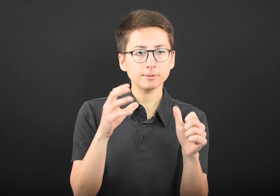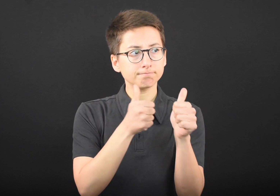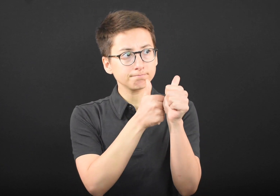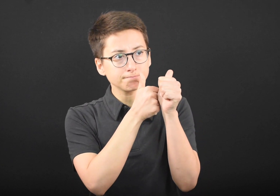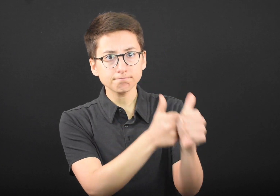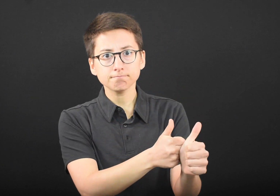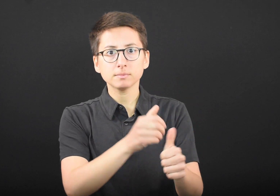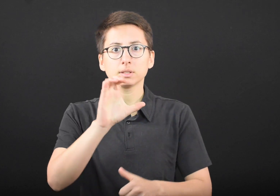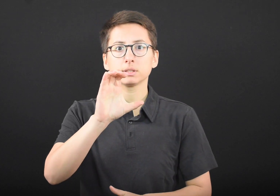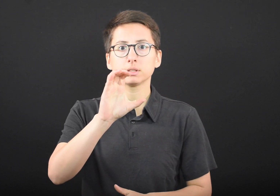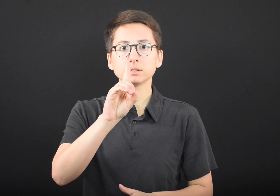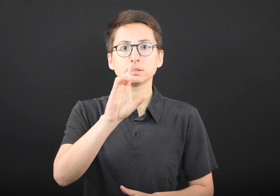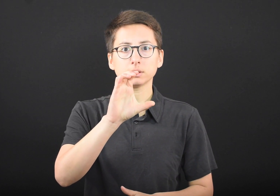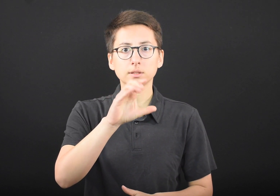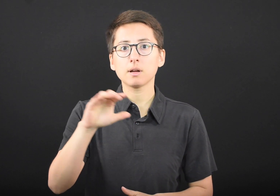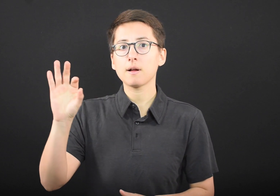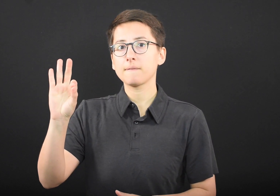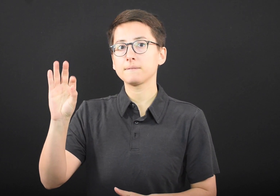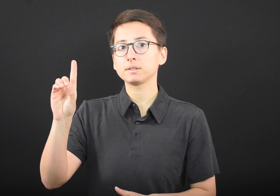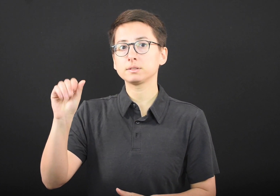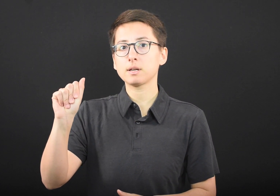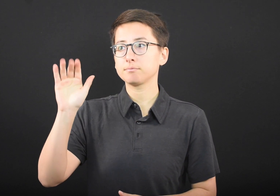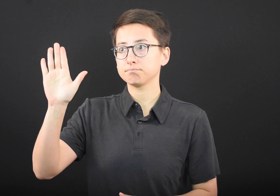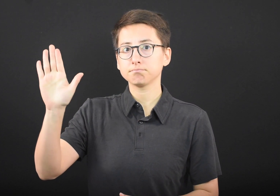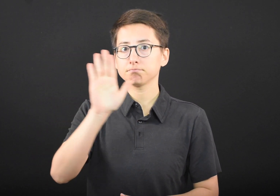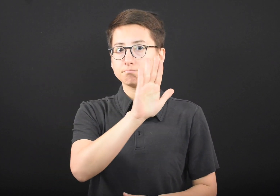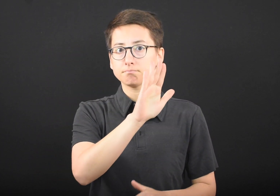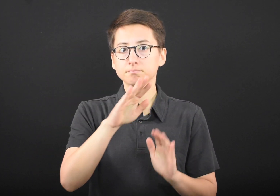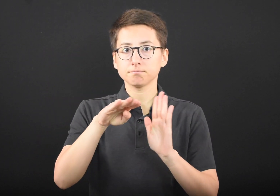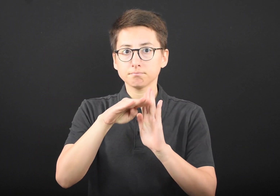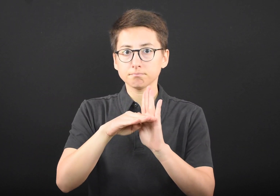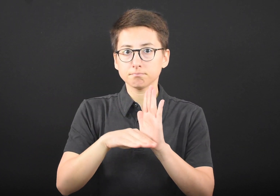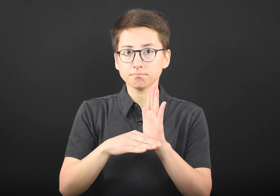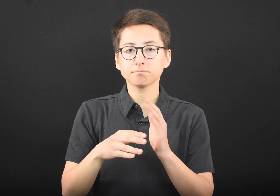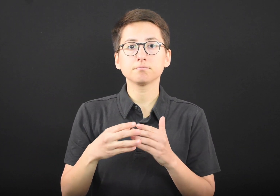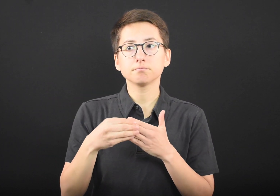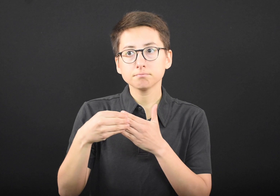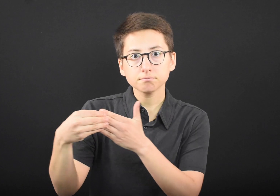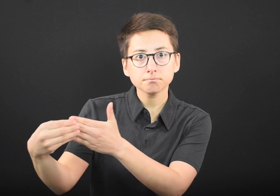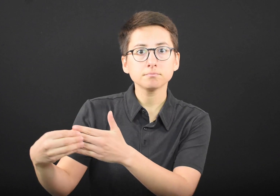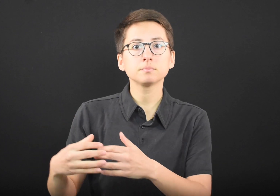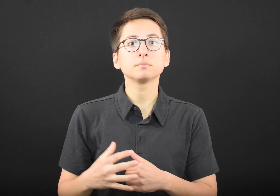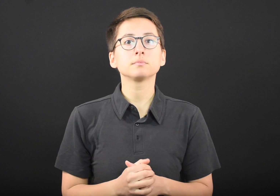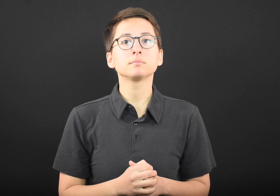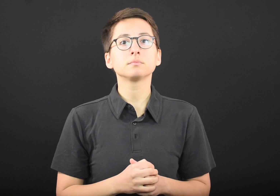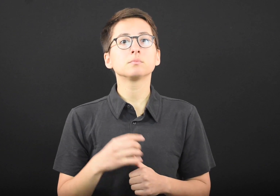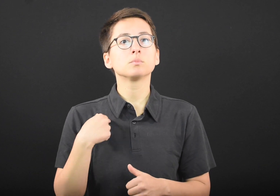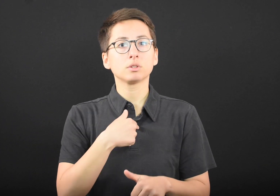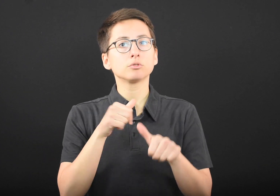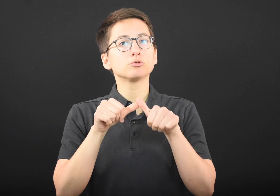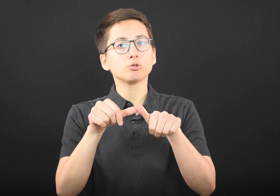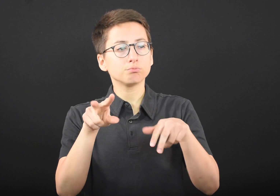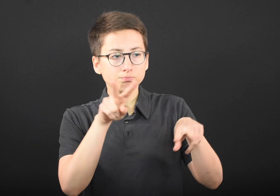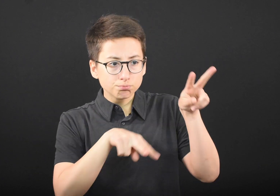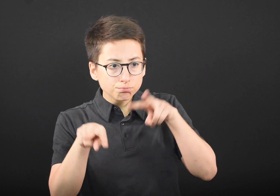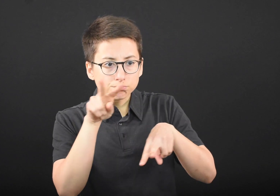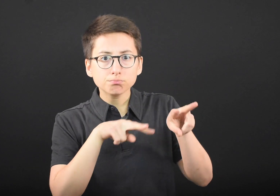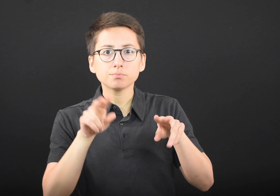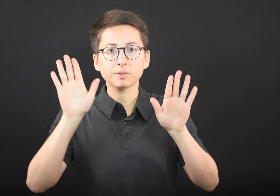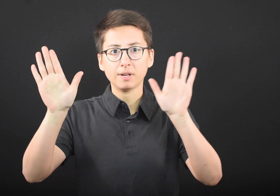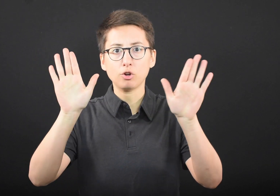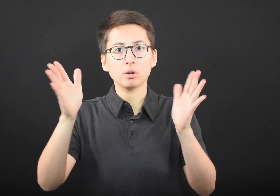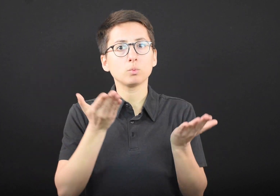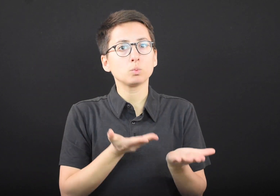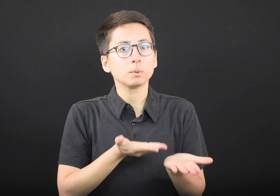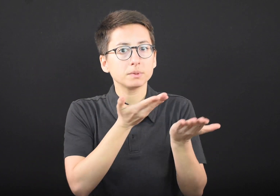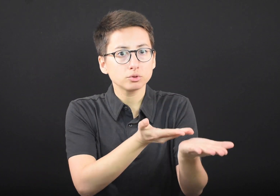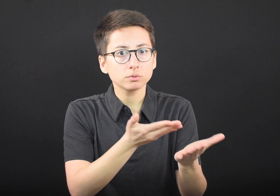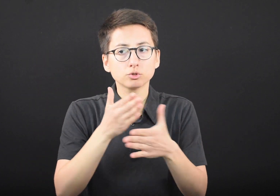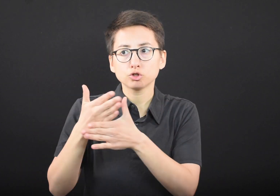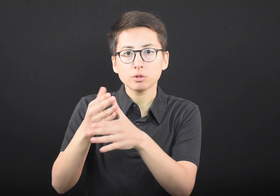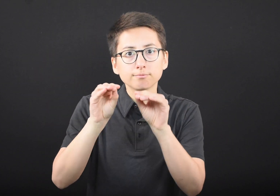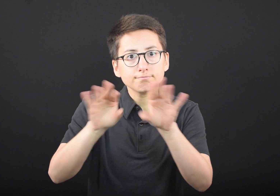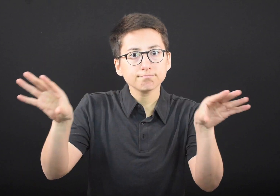and are following CDC and FDA guidance. We will continue to monitor their recommendations and